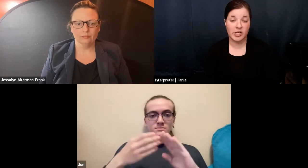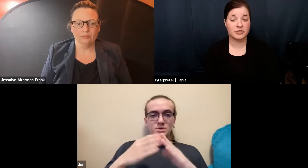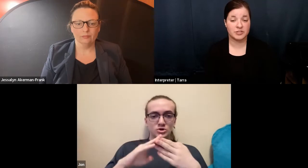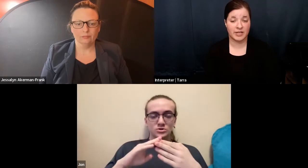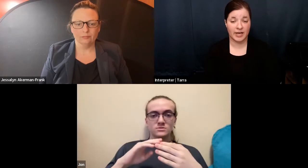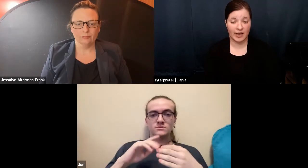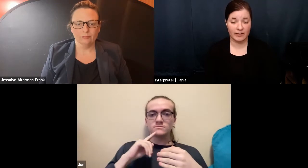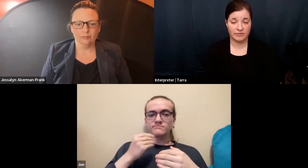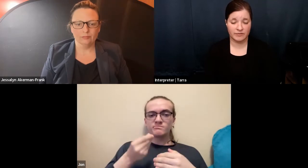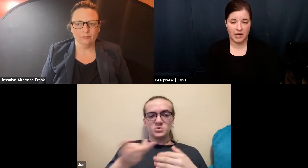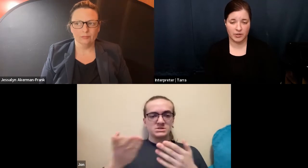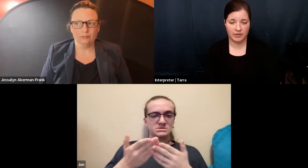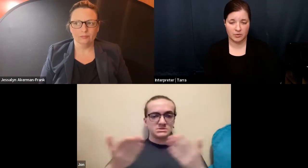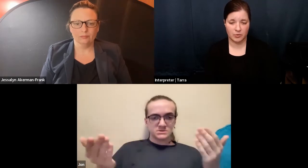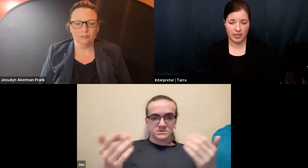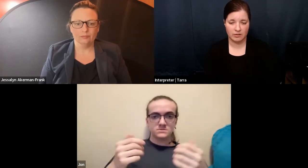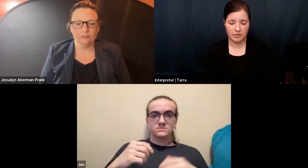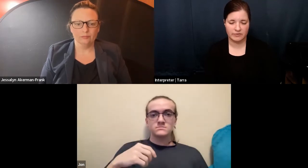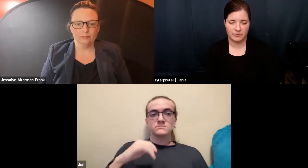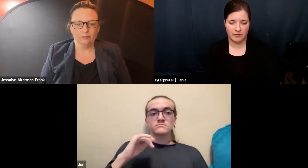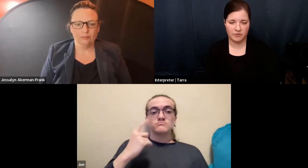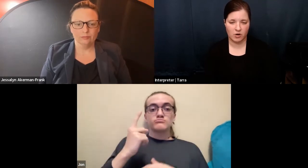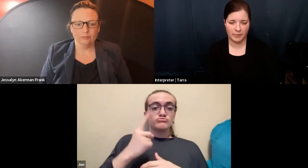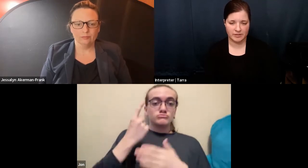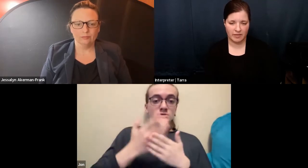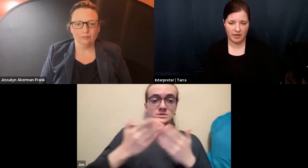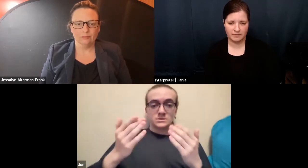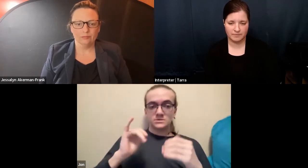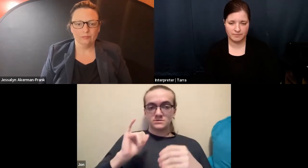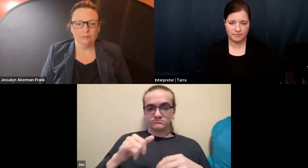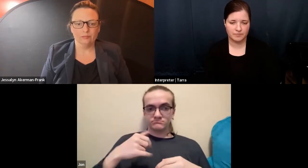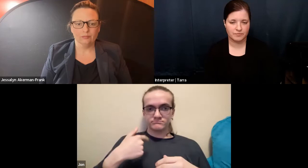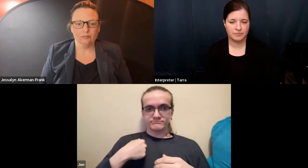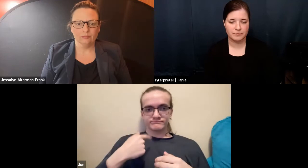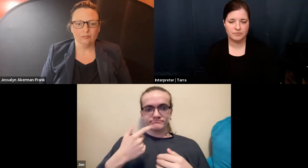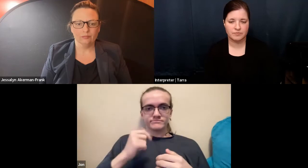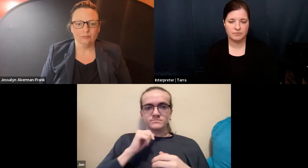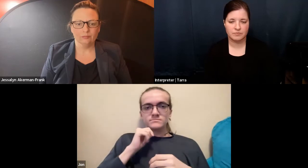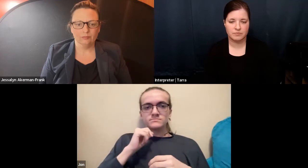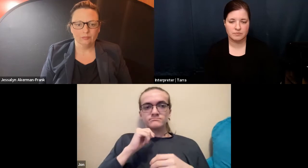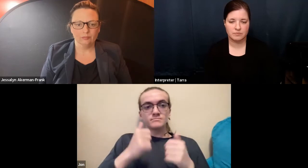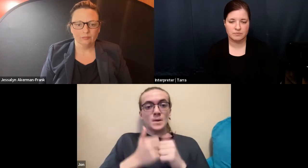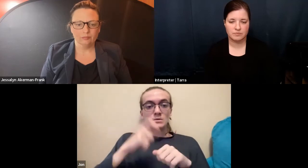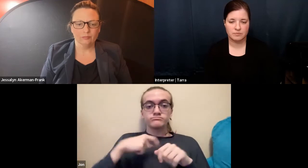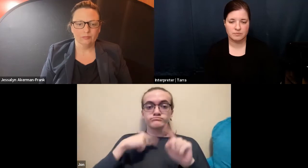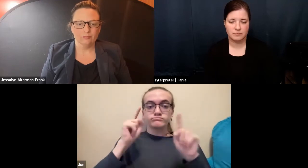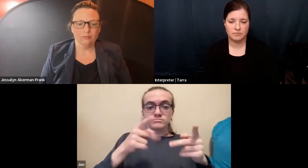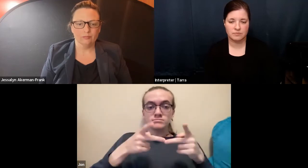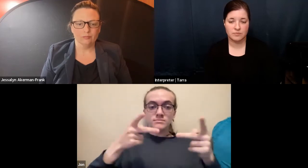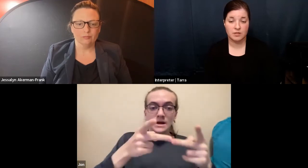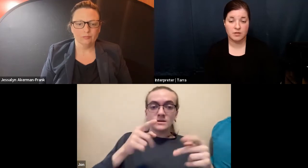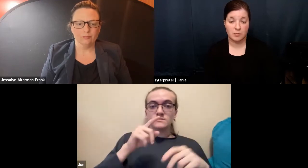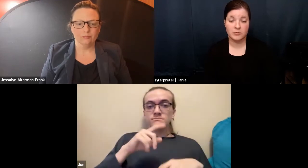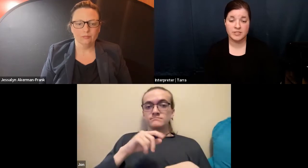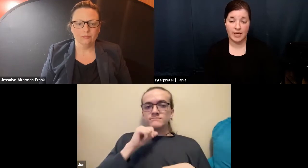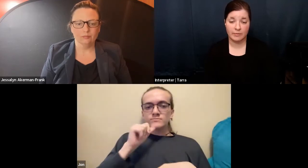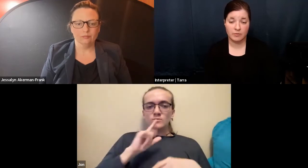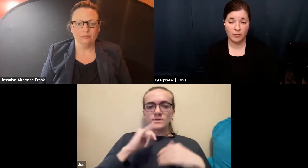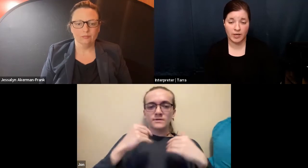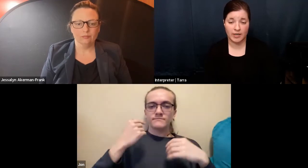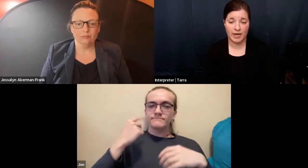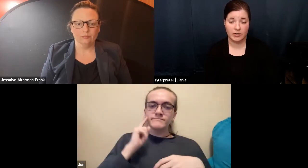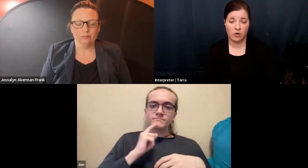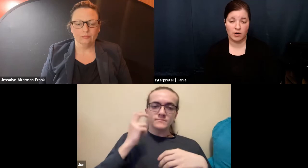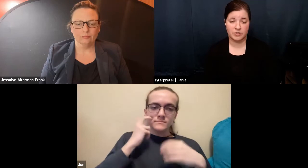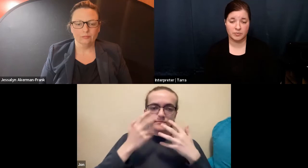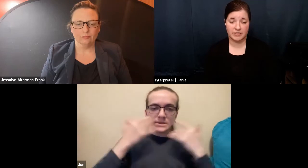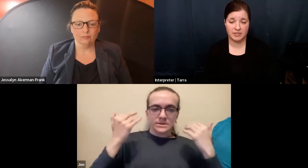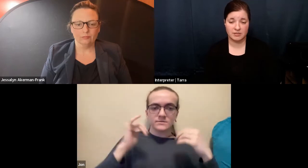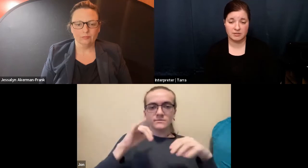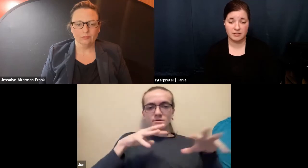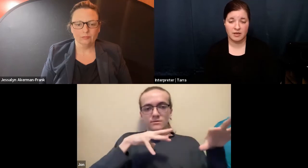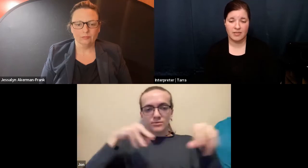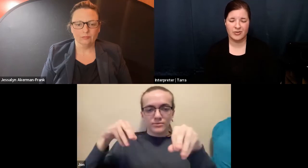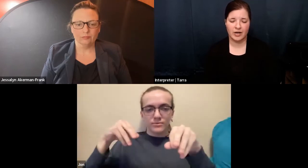This is Jon.